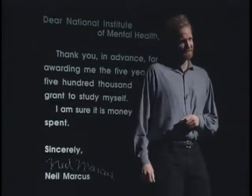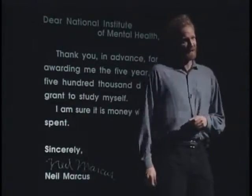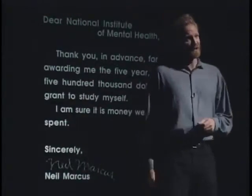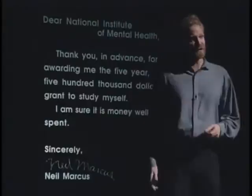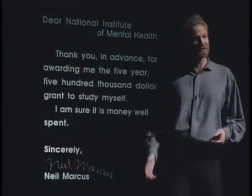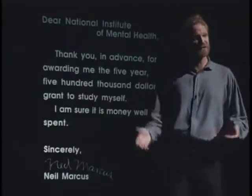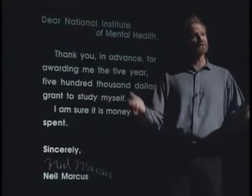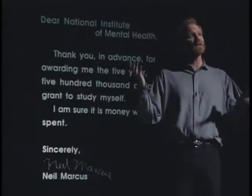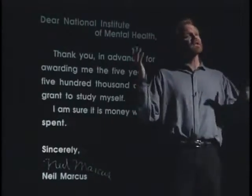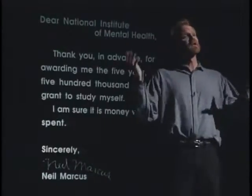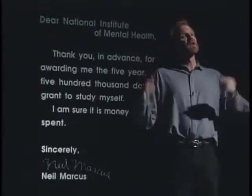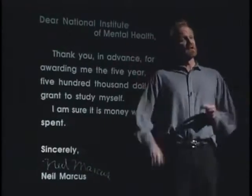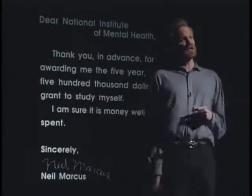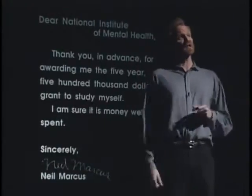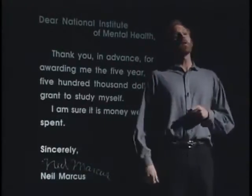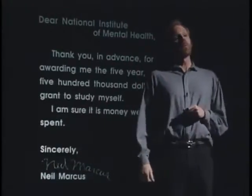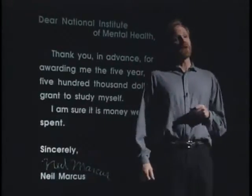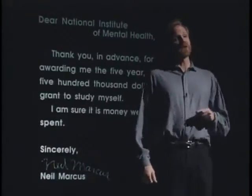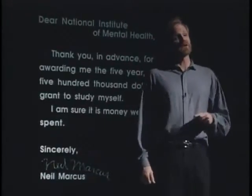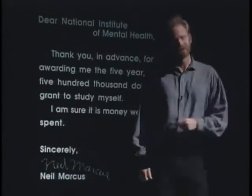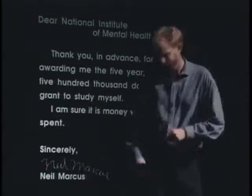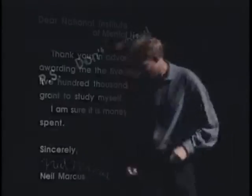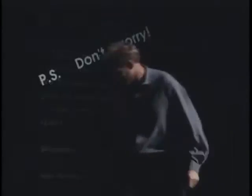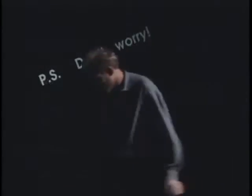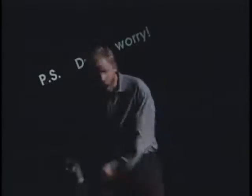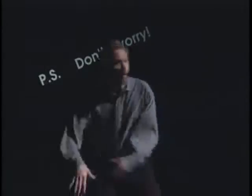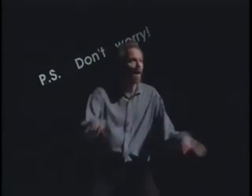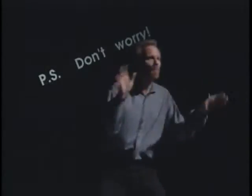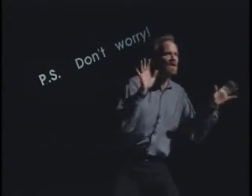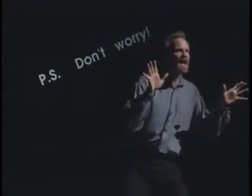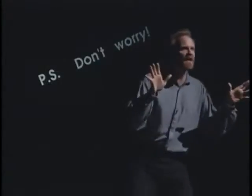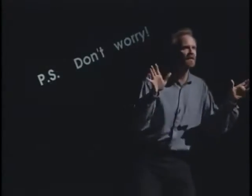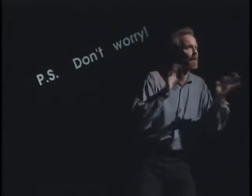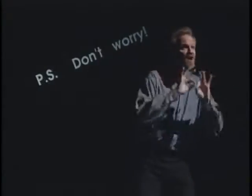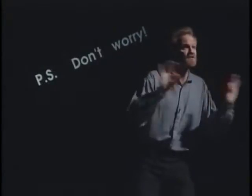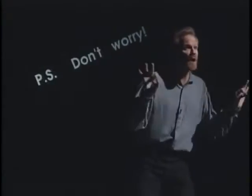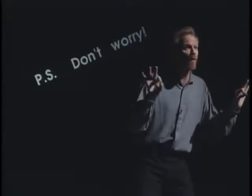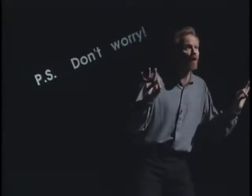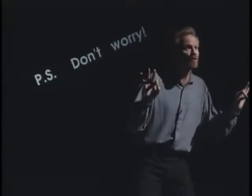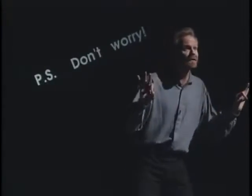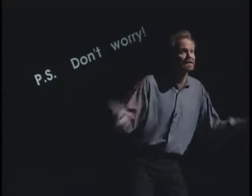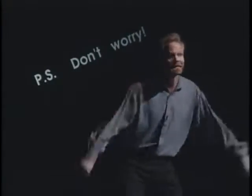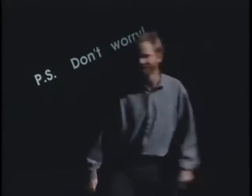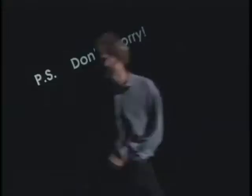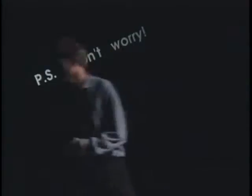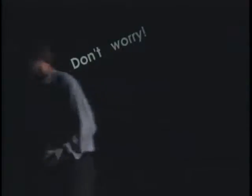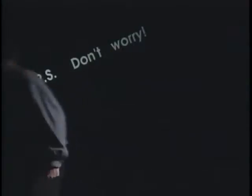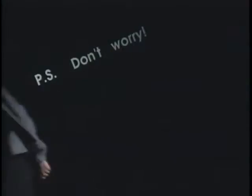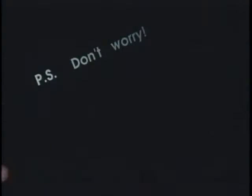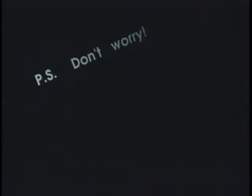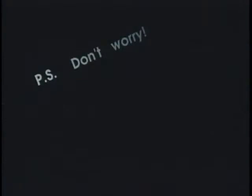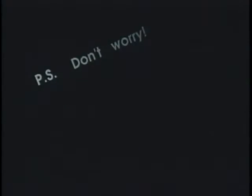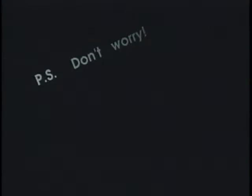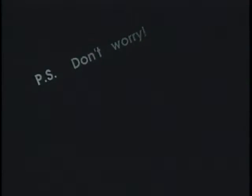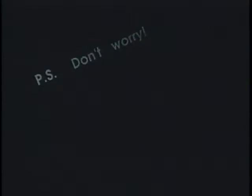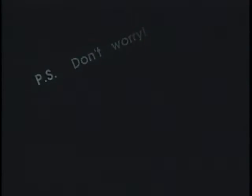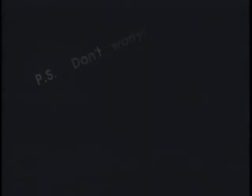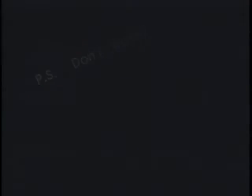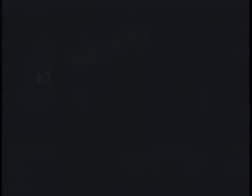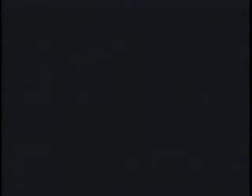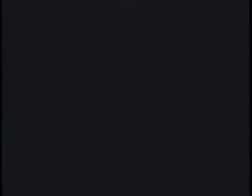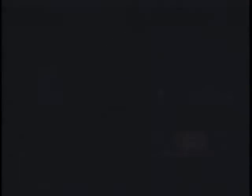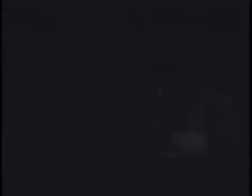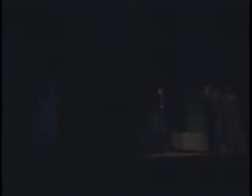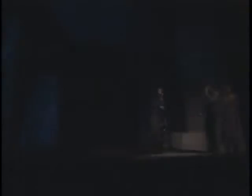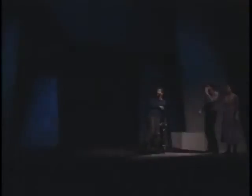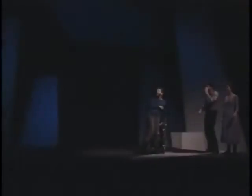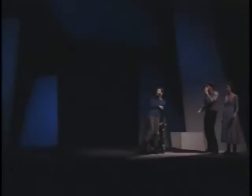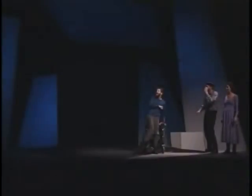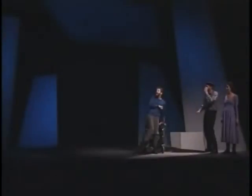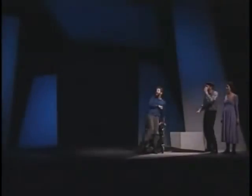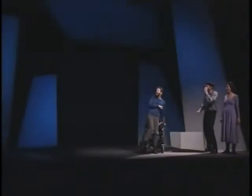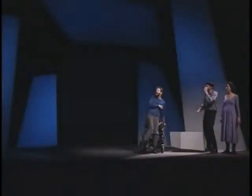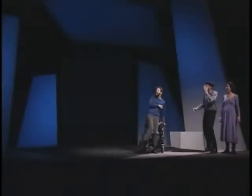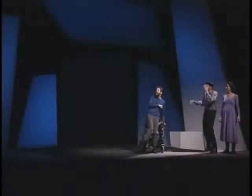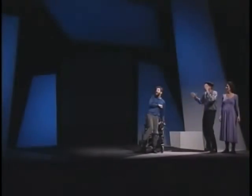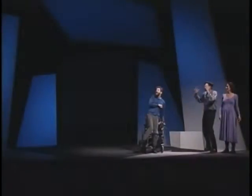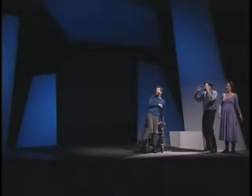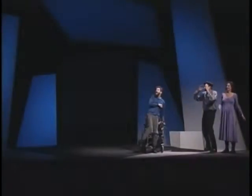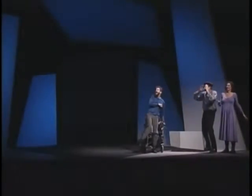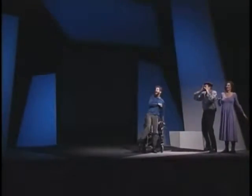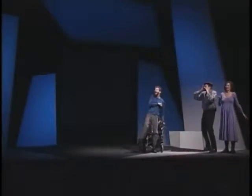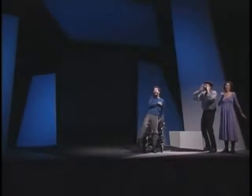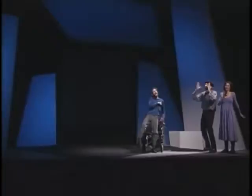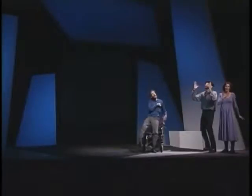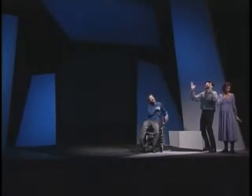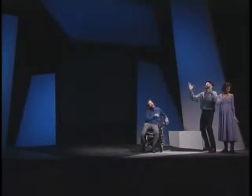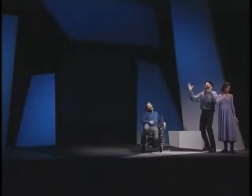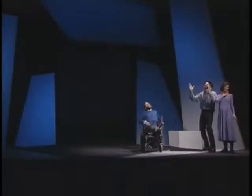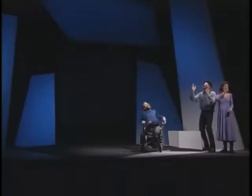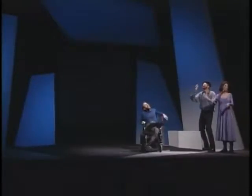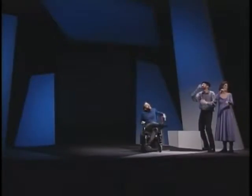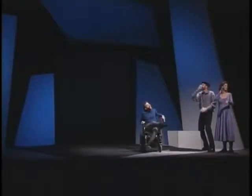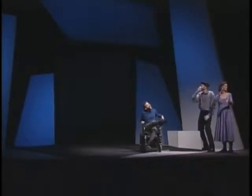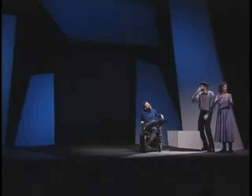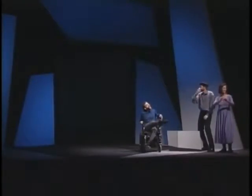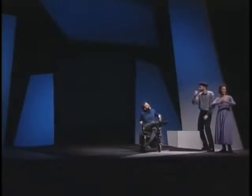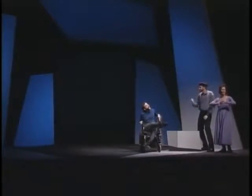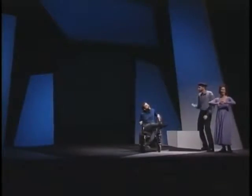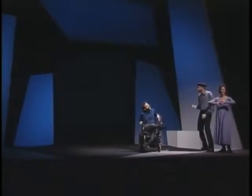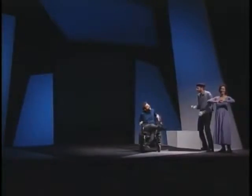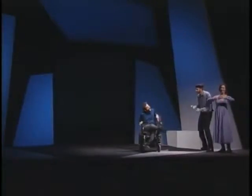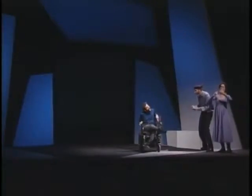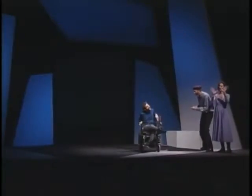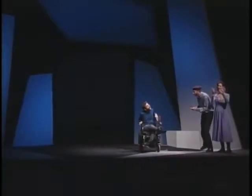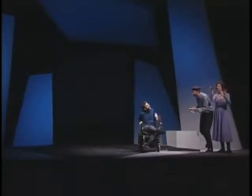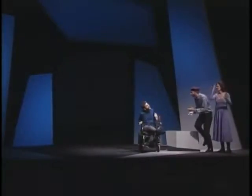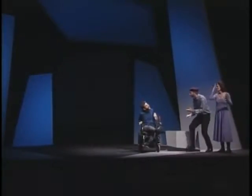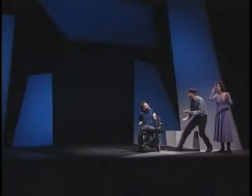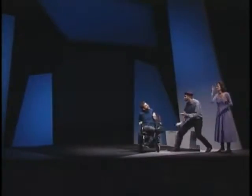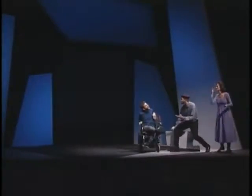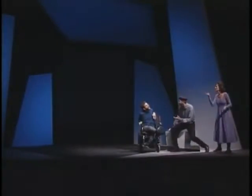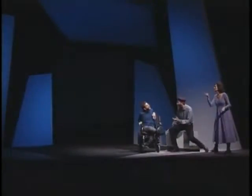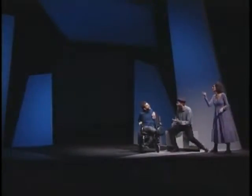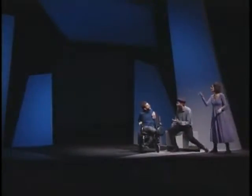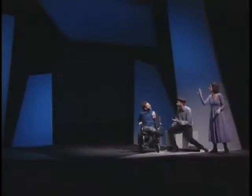sincerely Neil Bacchus Oh PS don't worry oh gosh I knew I had seen this before